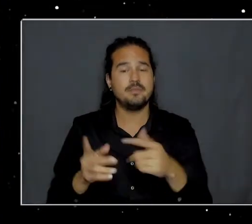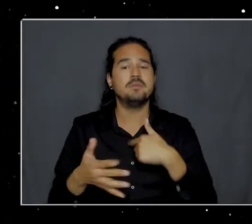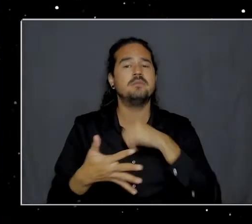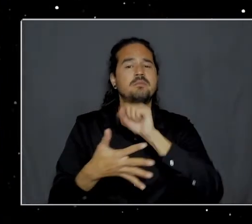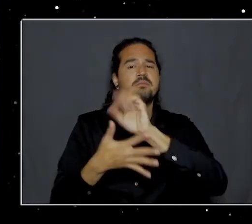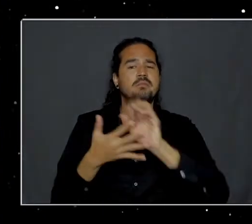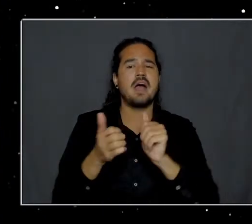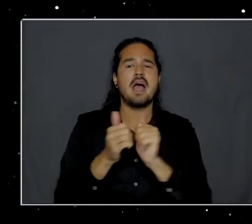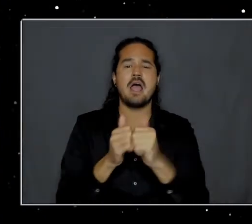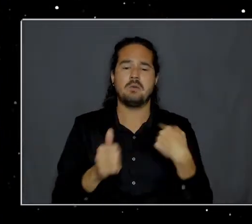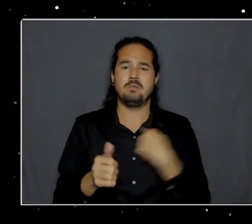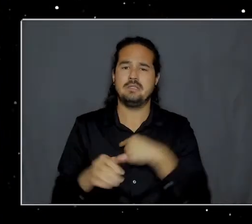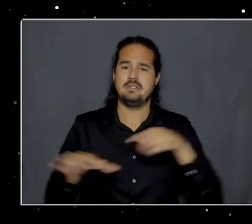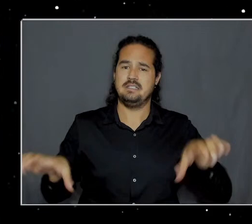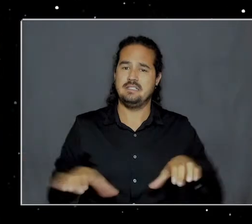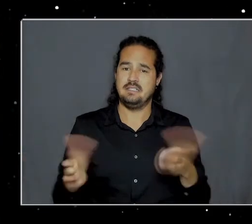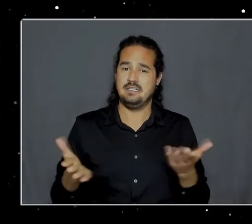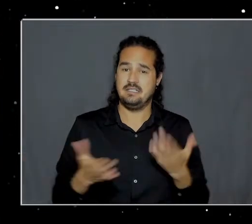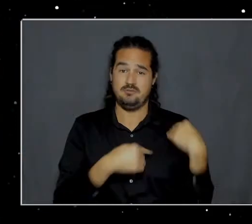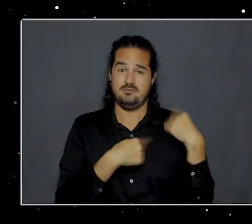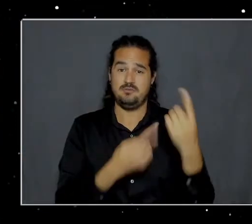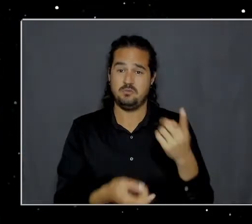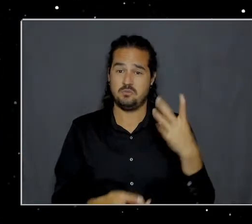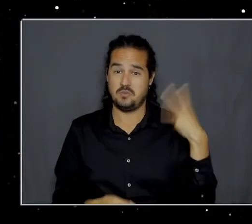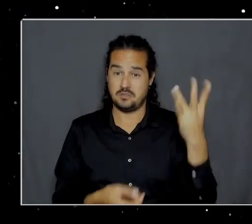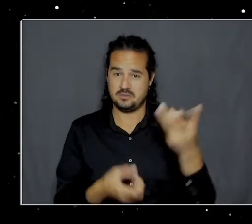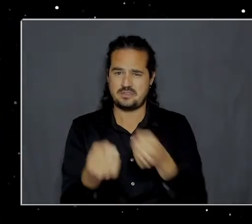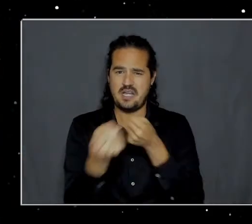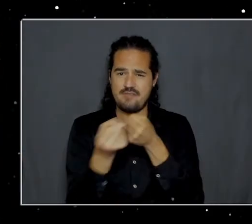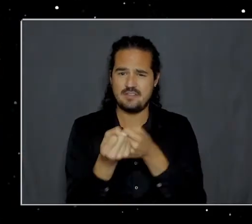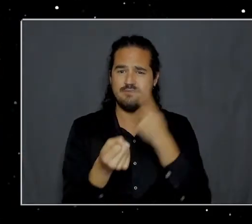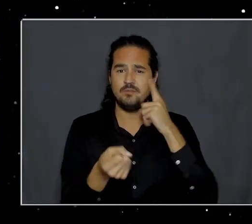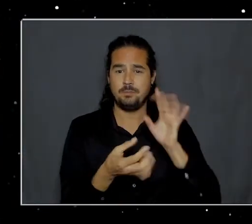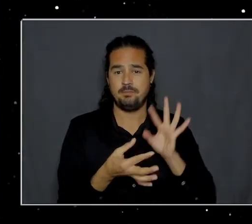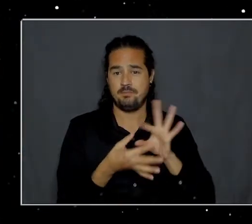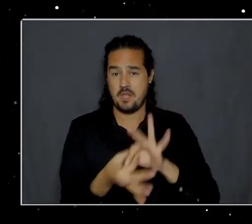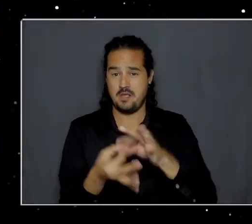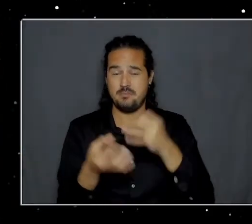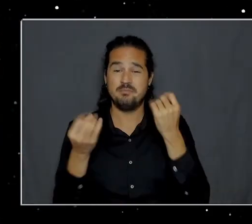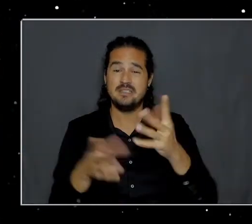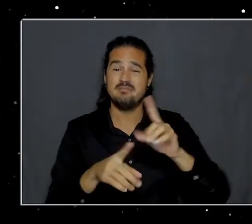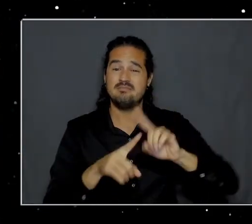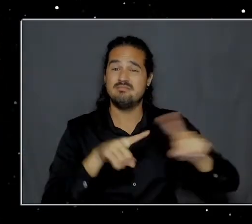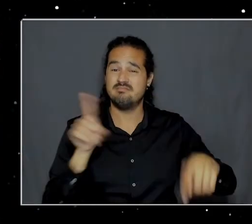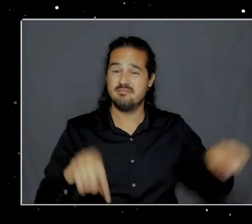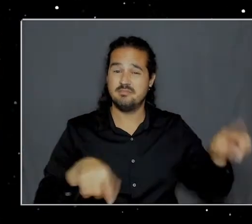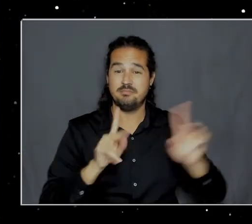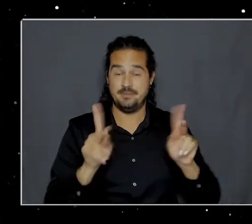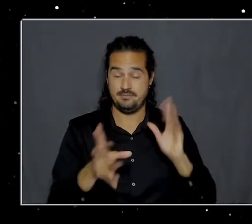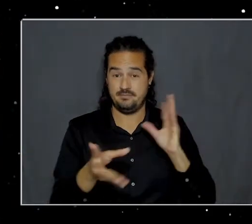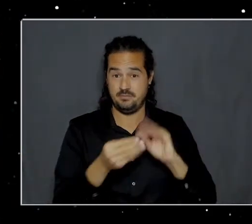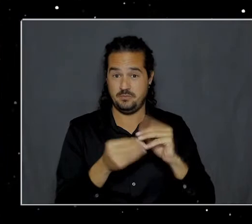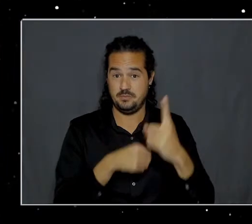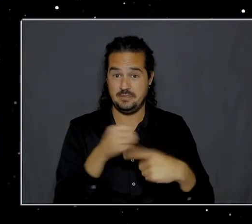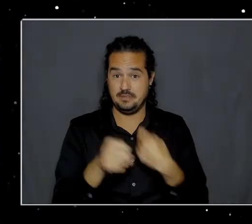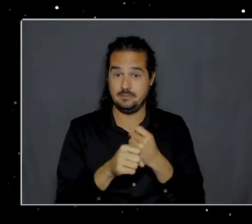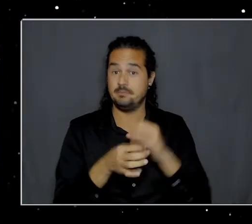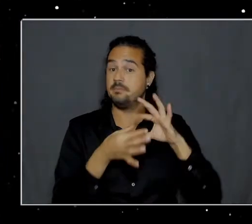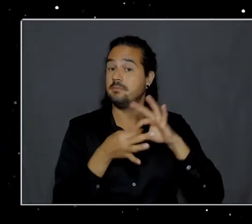TO ADVOCATE FOR BELONGING FOR SO MANY PEOPLE OVER THE PAST YEAR.